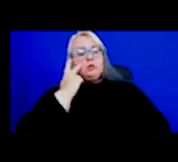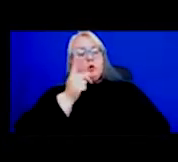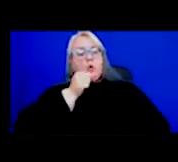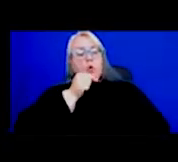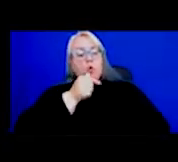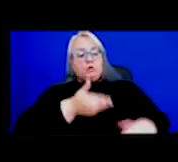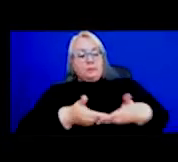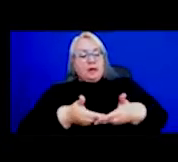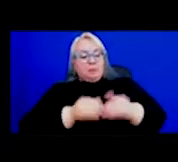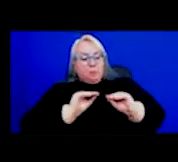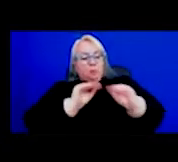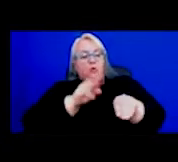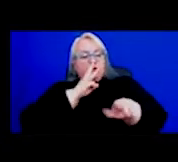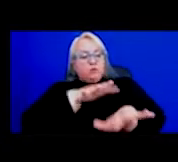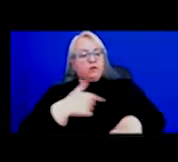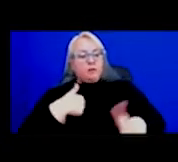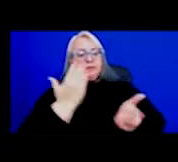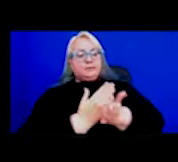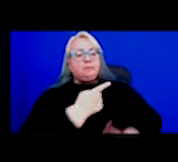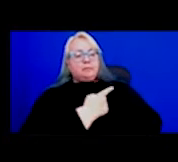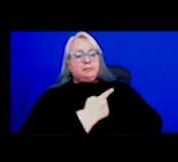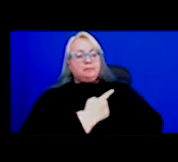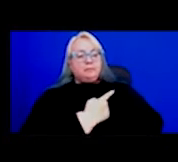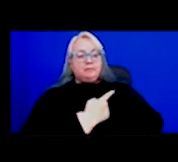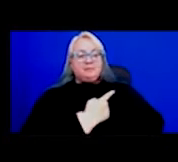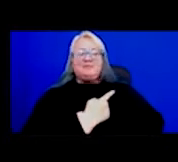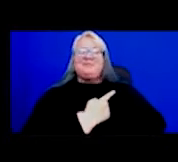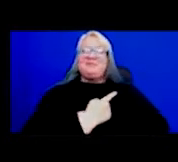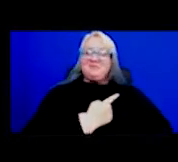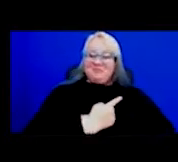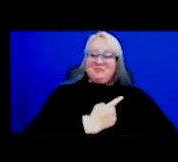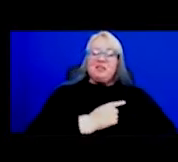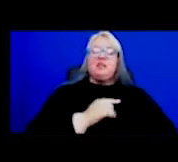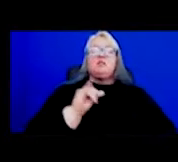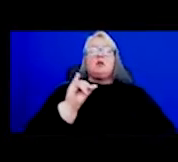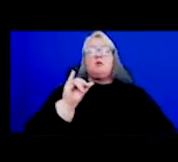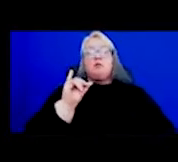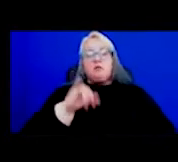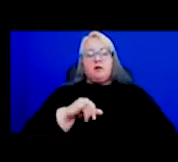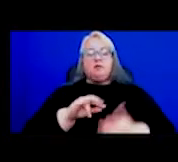going to stop them." And that's literally public health and literally working further upstream and